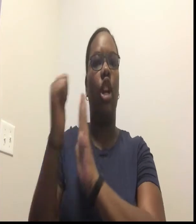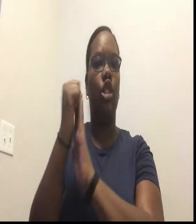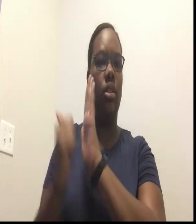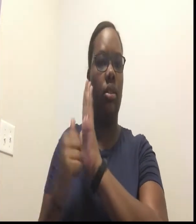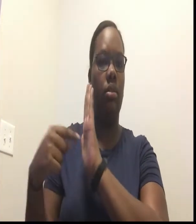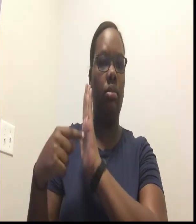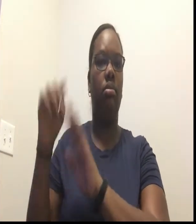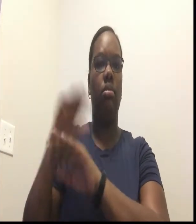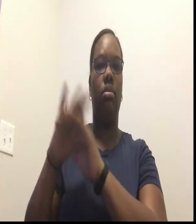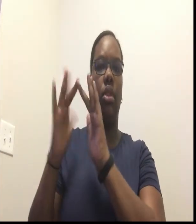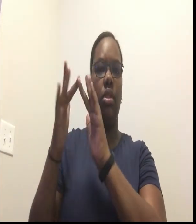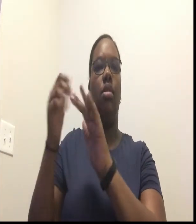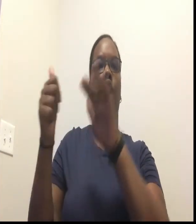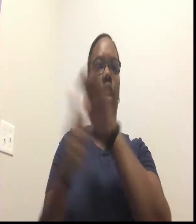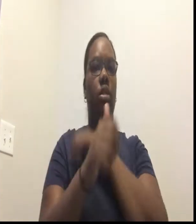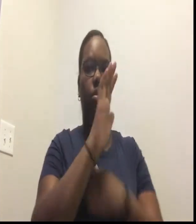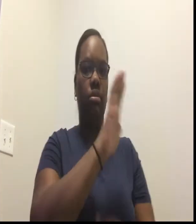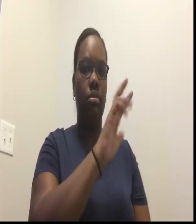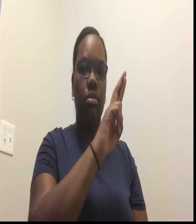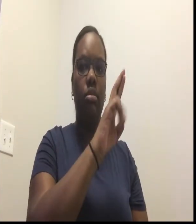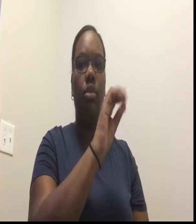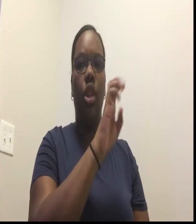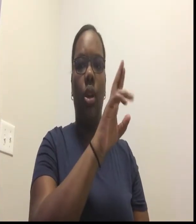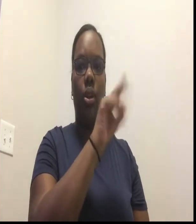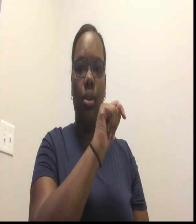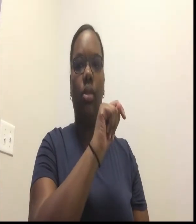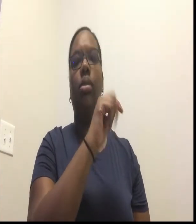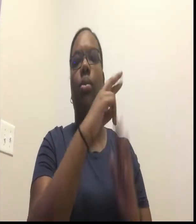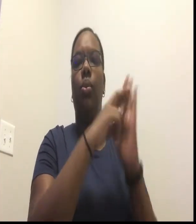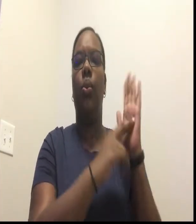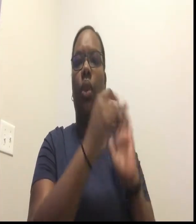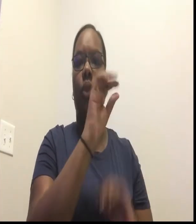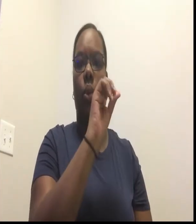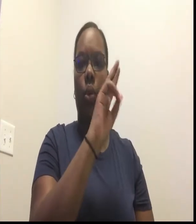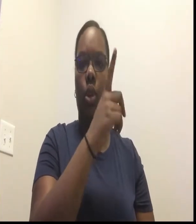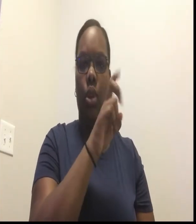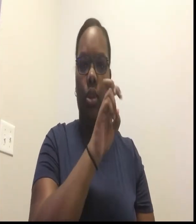Robert's Rules of Order section and that shows you how to get from one point to